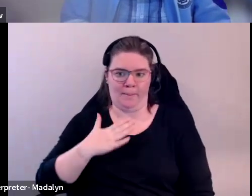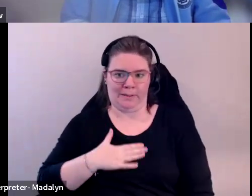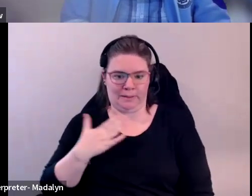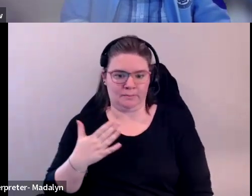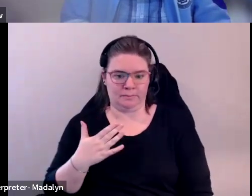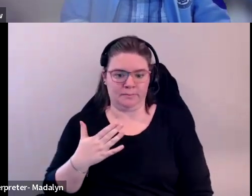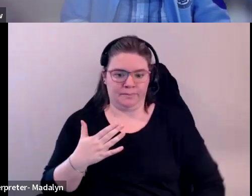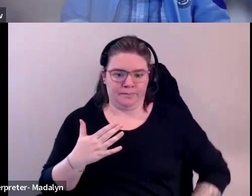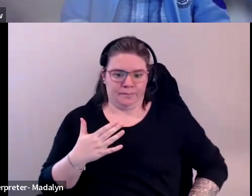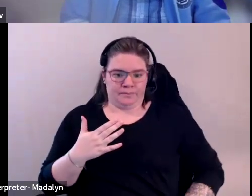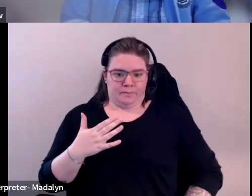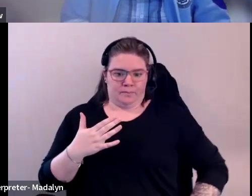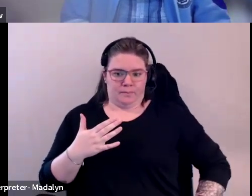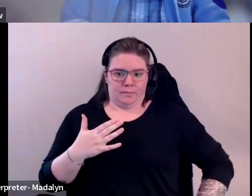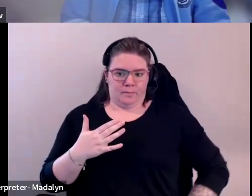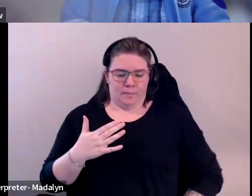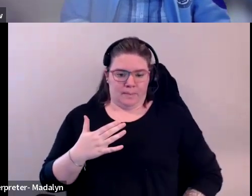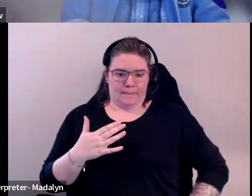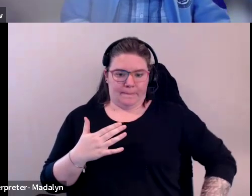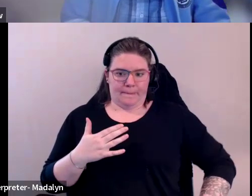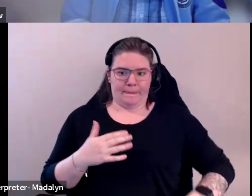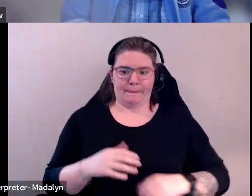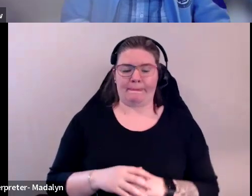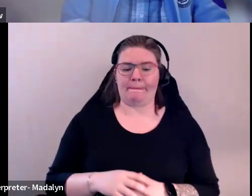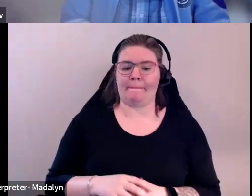Don Posh: trying to get the idea that they exist.